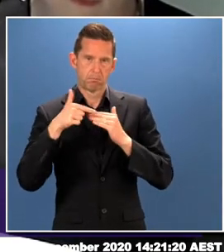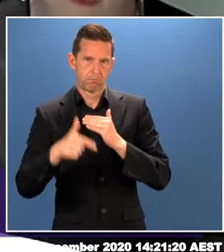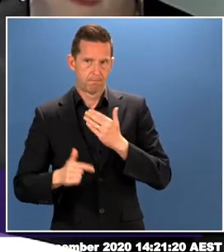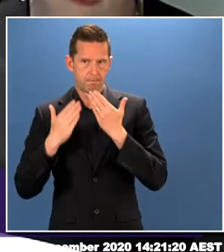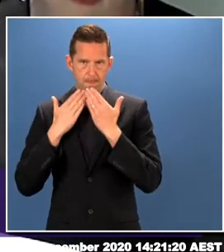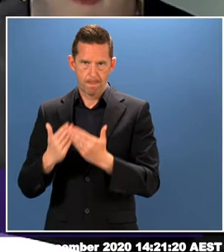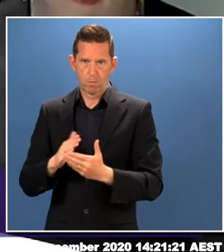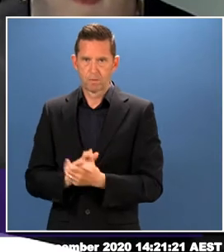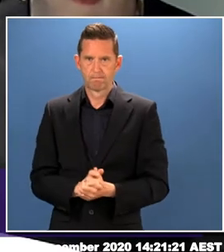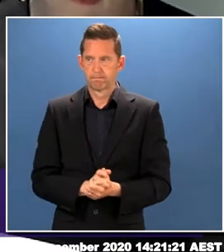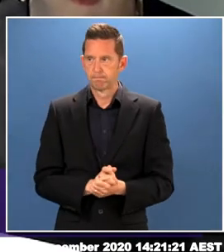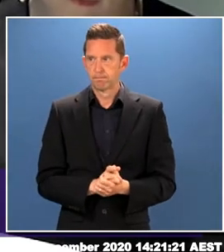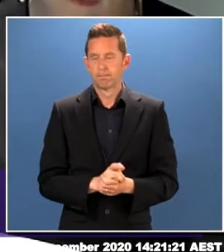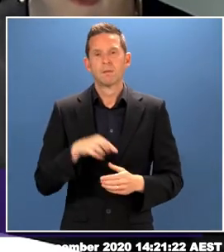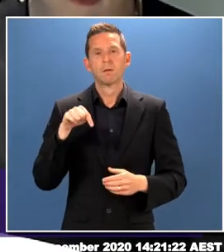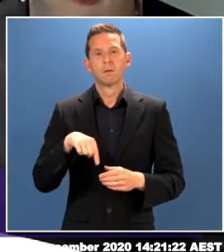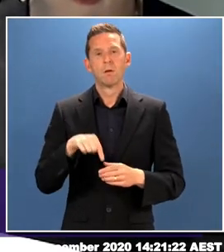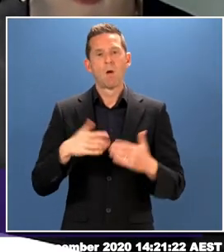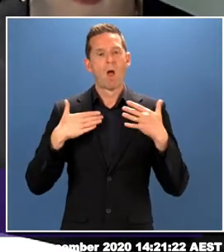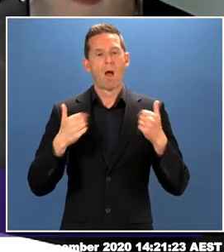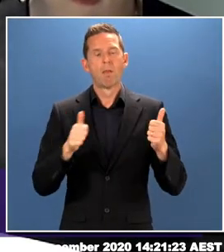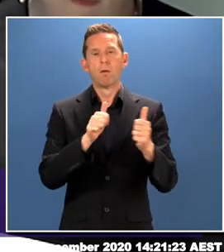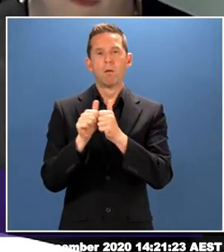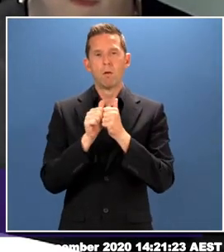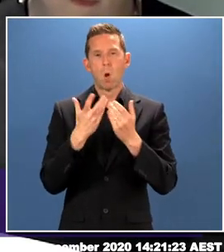So the Alliance entered into a partnership with Disability Employment